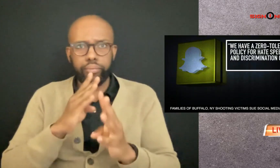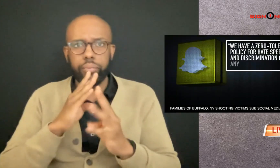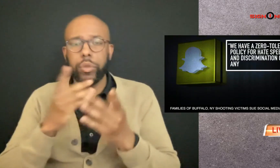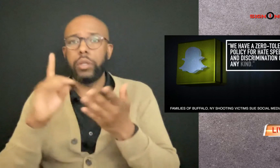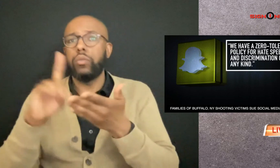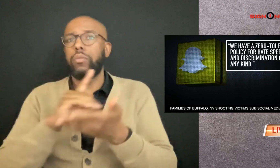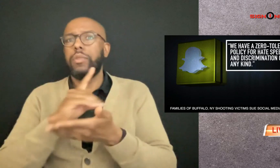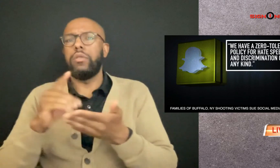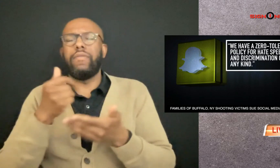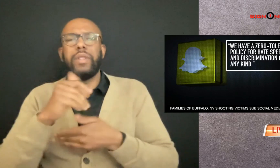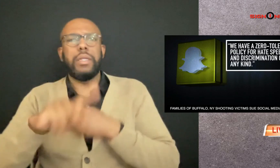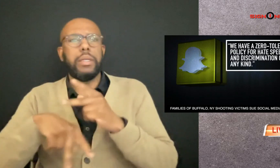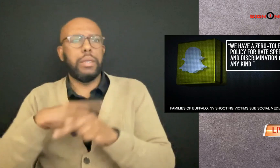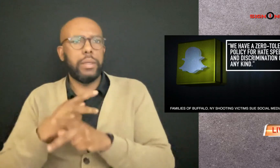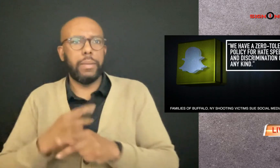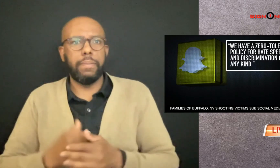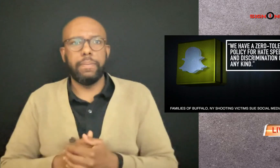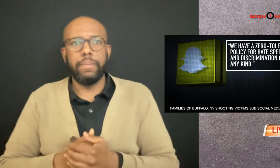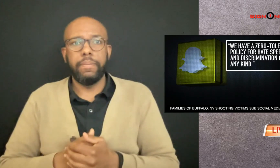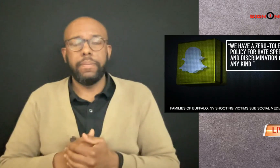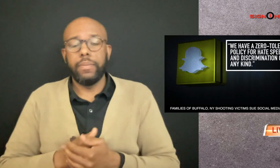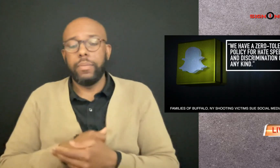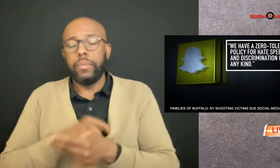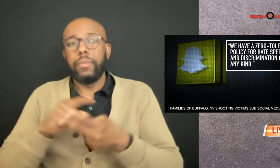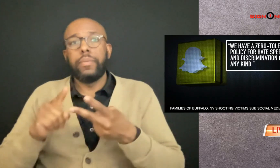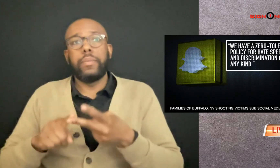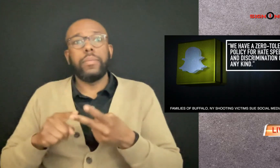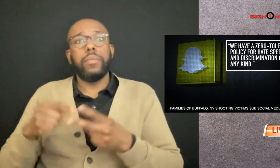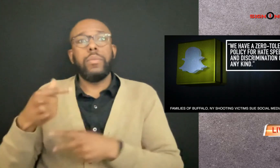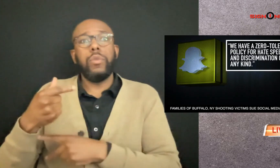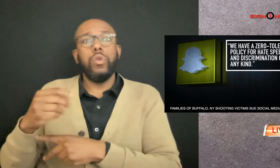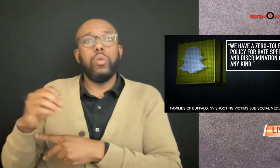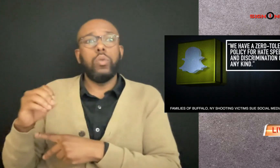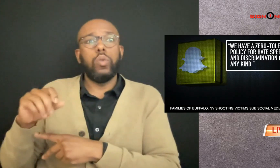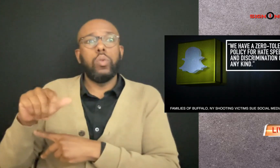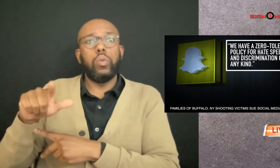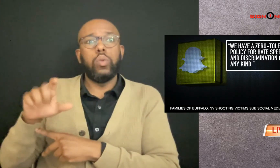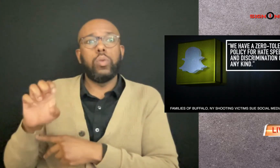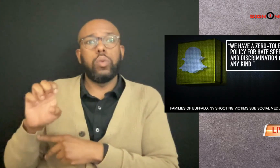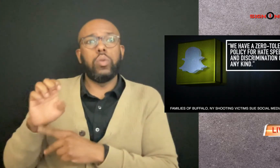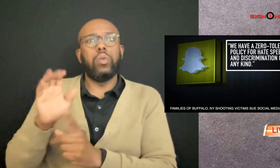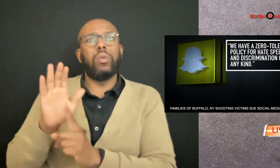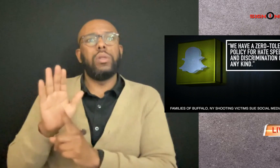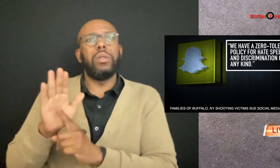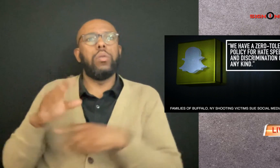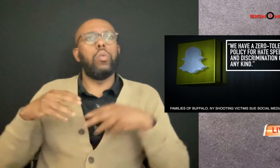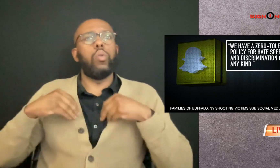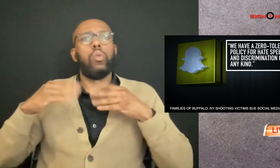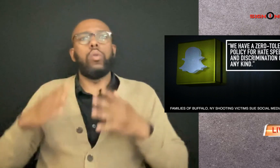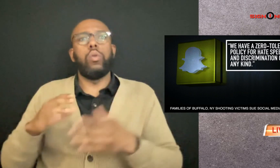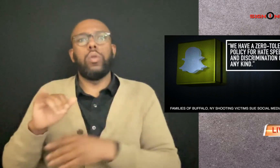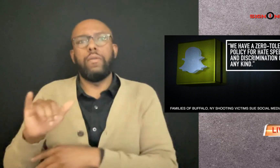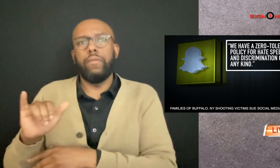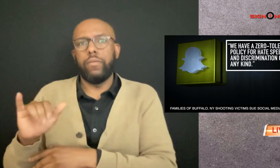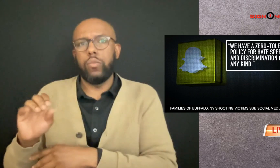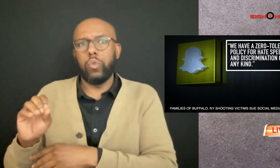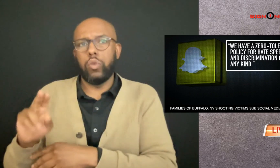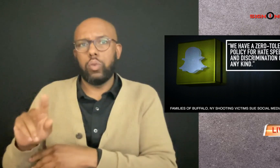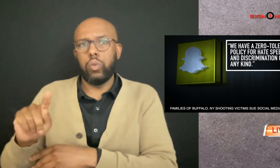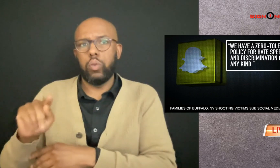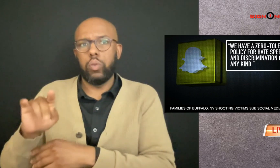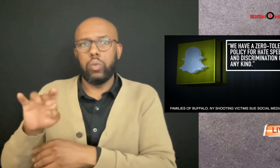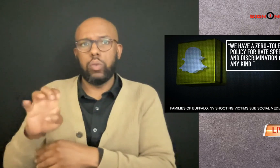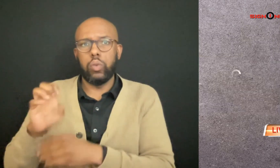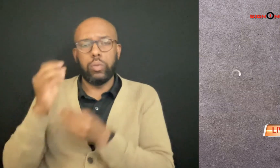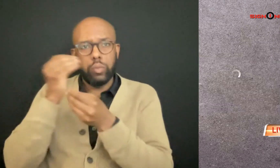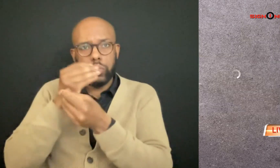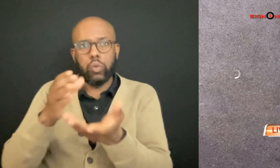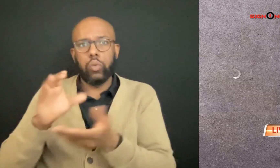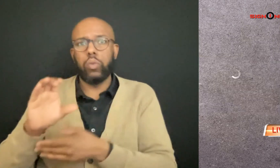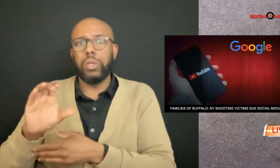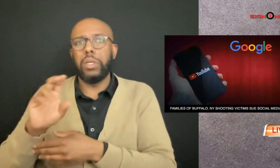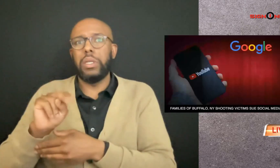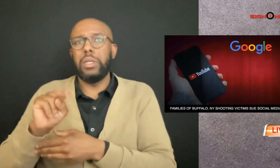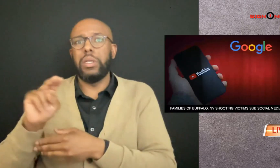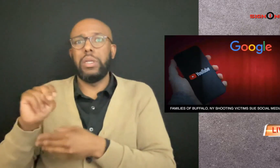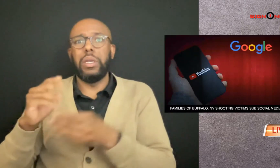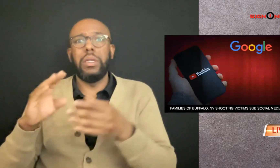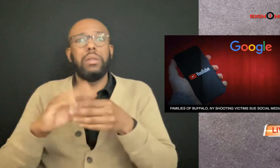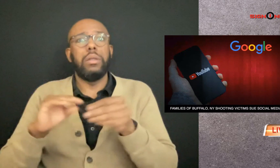hate speech and discrimination of any kind Google the owner of YouTube told CNN in a